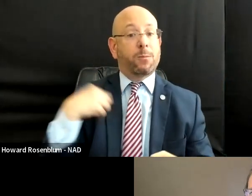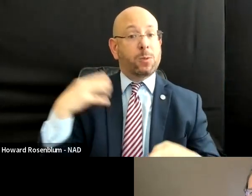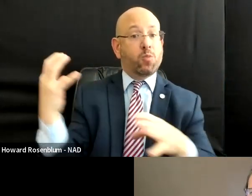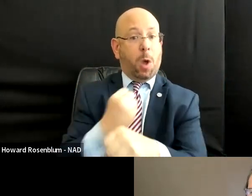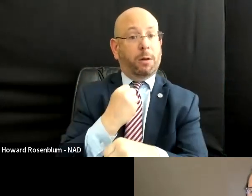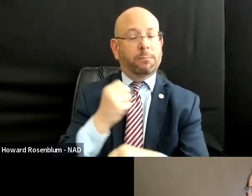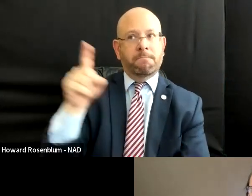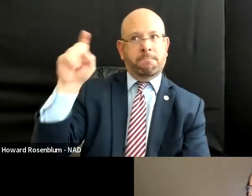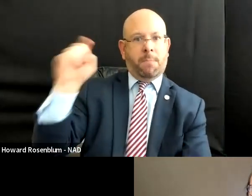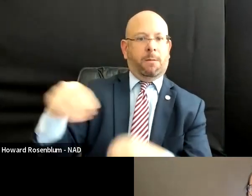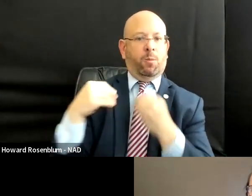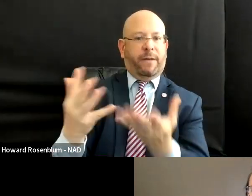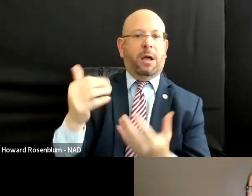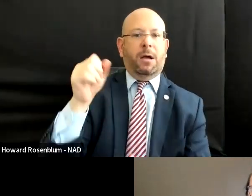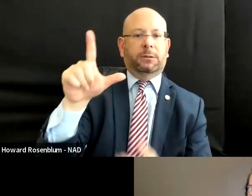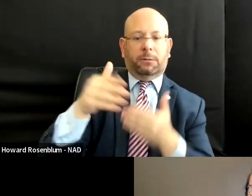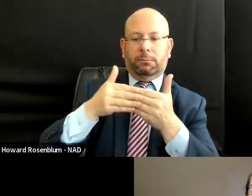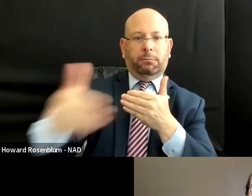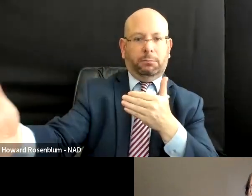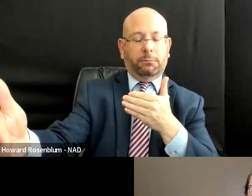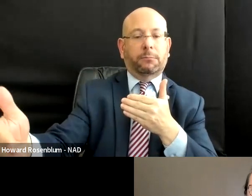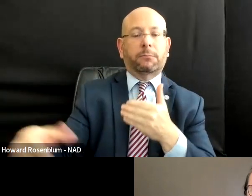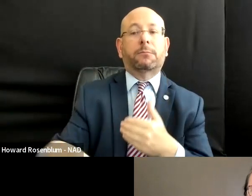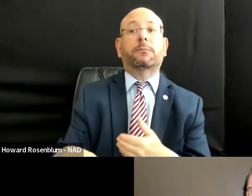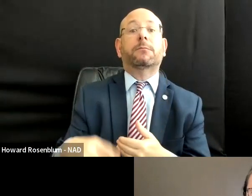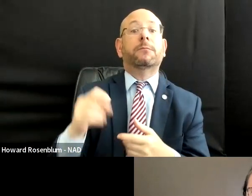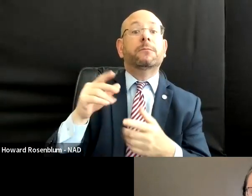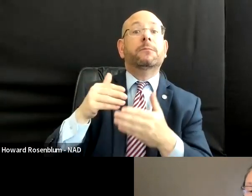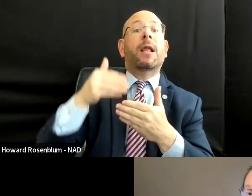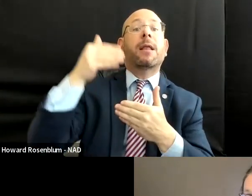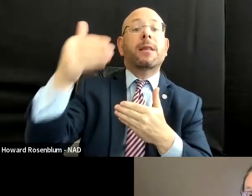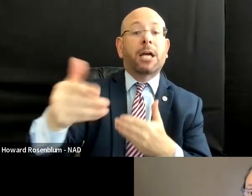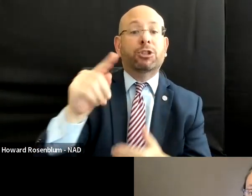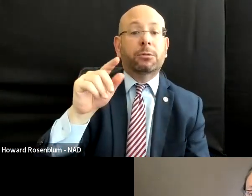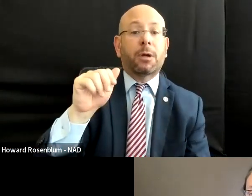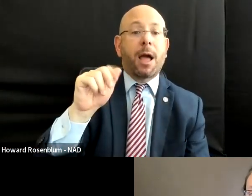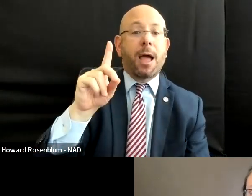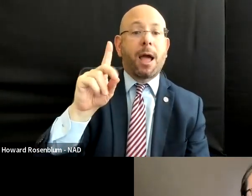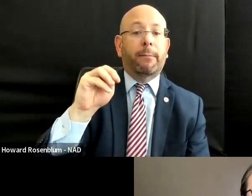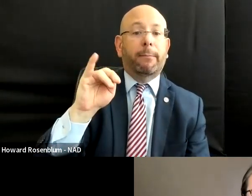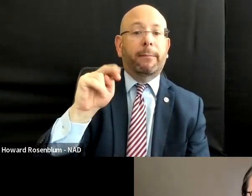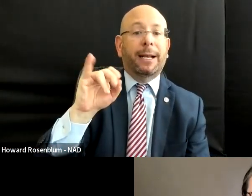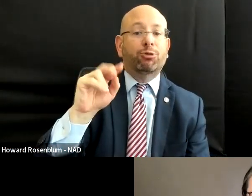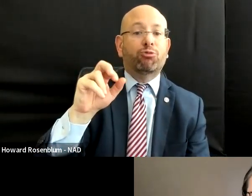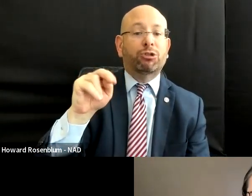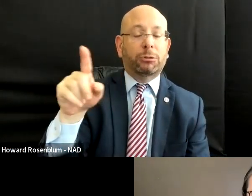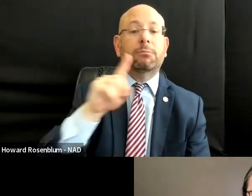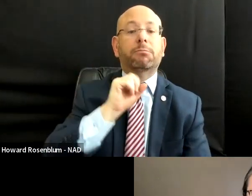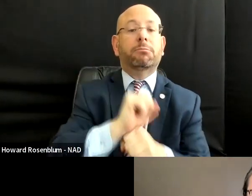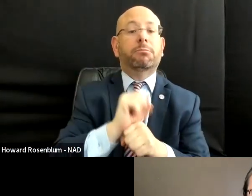well. So we did sue the white house and we were unsure of